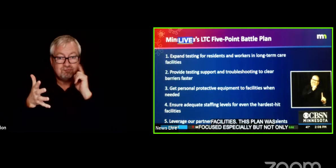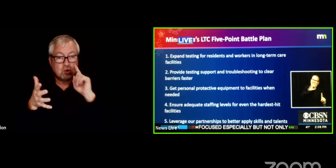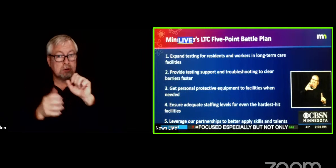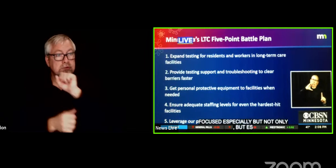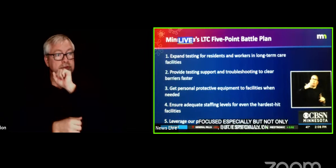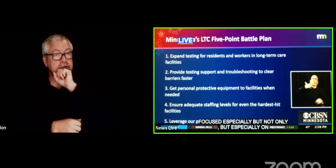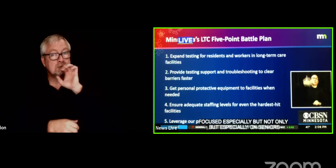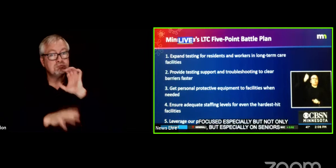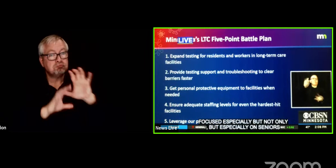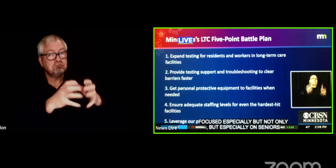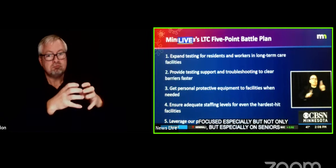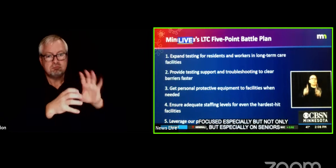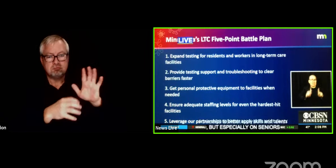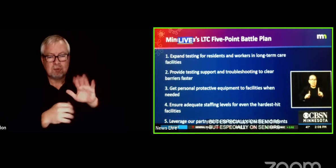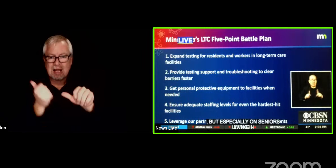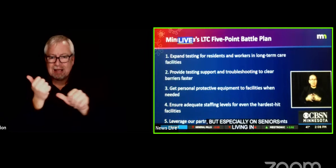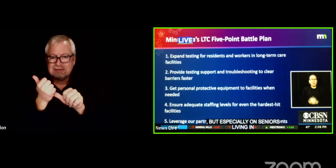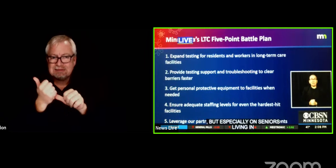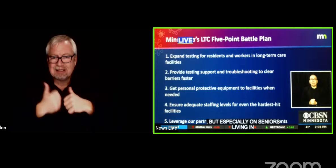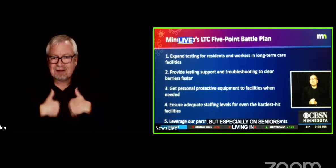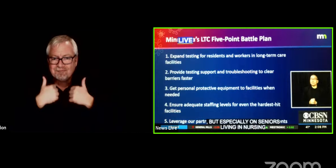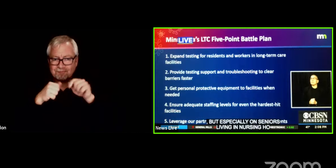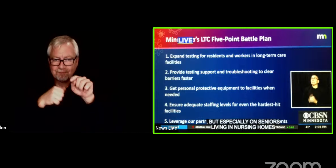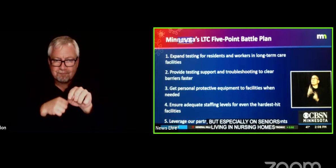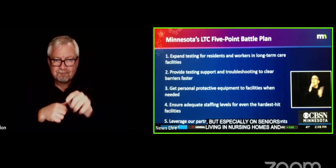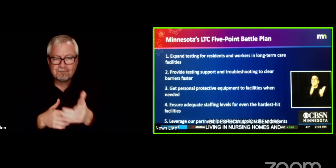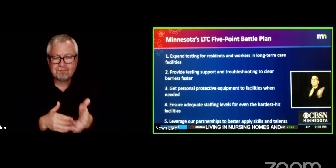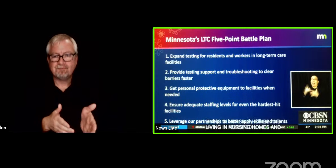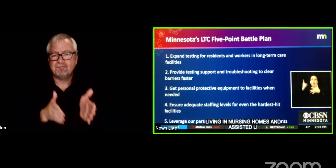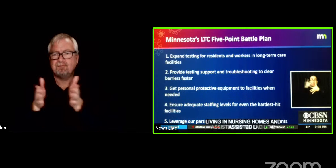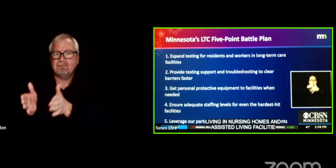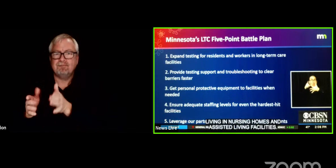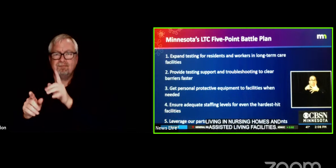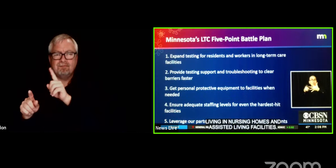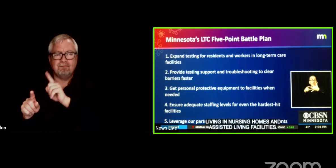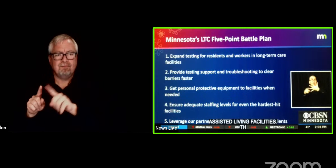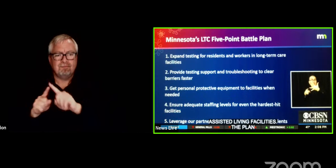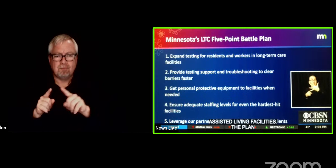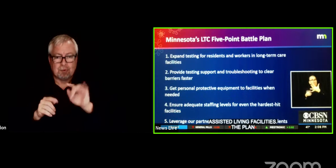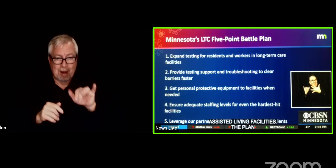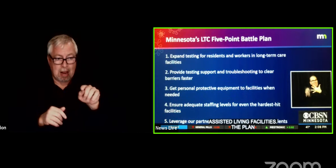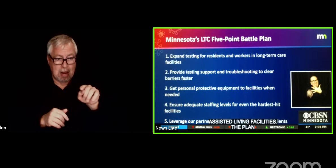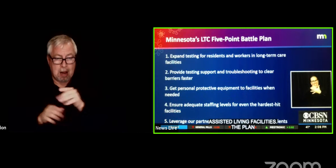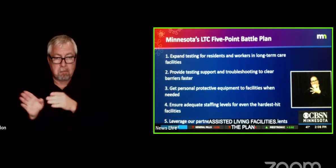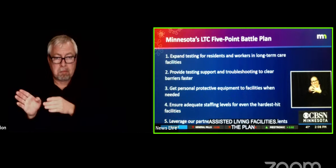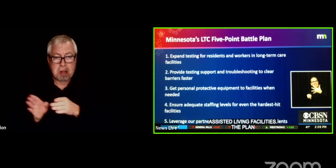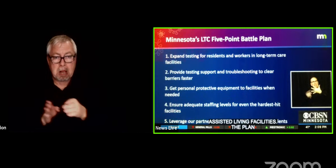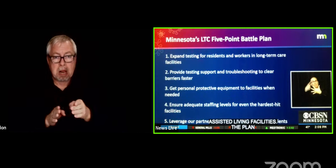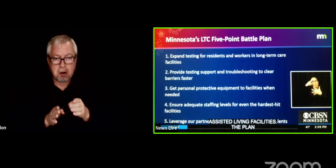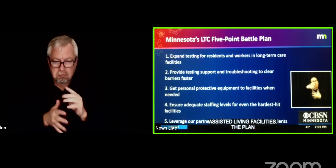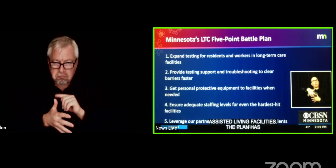THE PLAN HAS MADE FACILITIES SAFER AND HAS HELPED TO REDUCE THE NUMBER OF COVID-19 OUTBREAKS IN THESE FACILITIES.